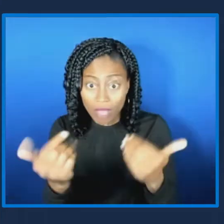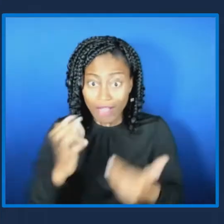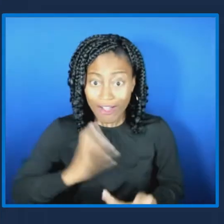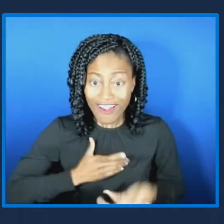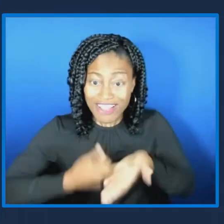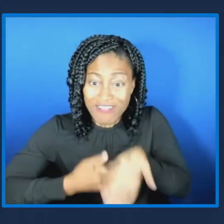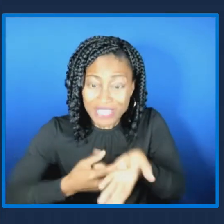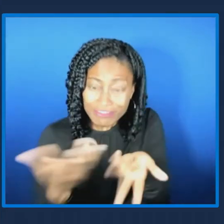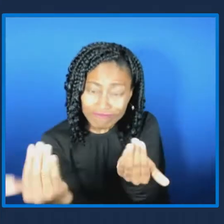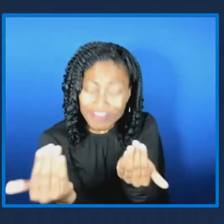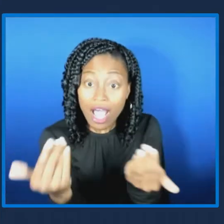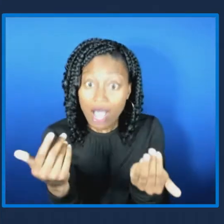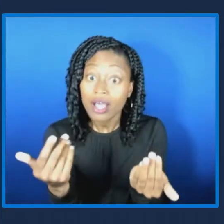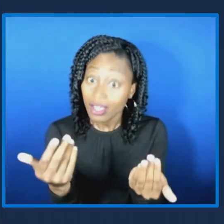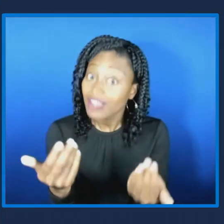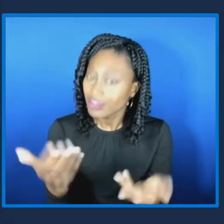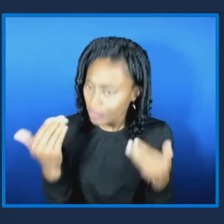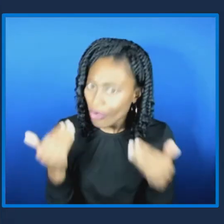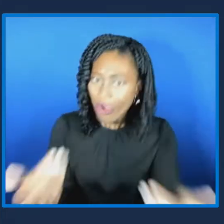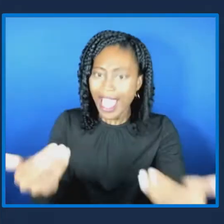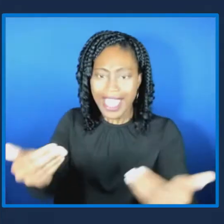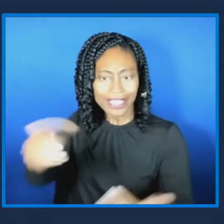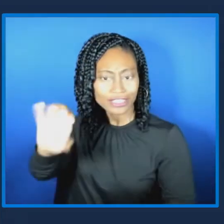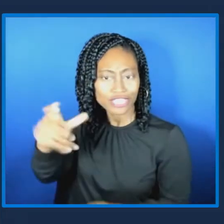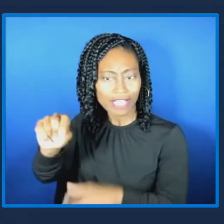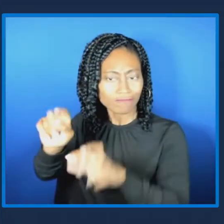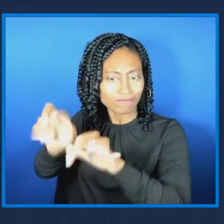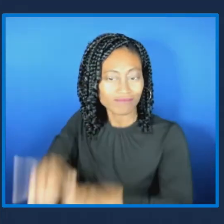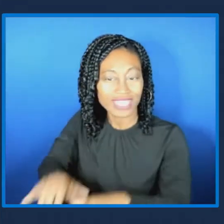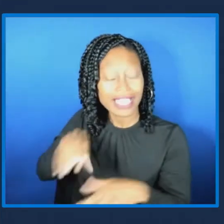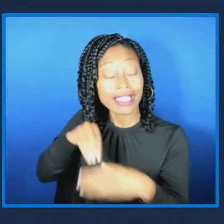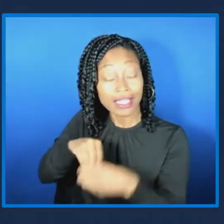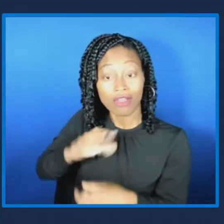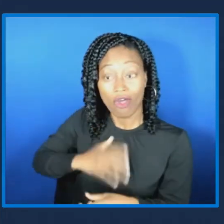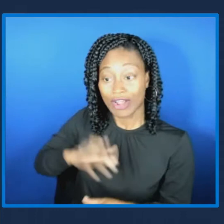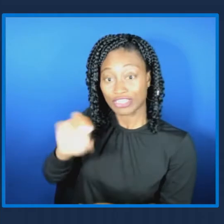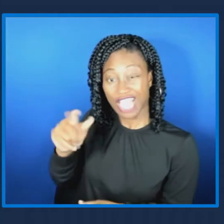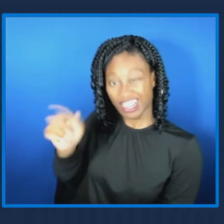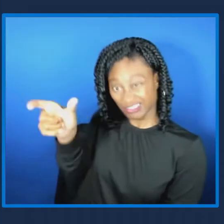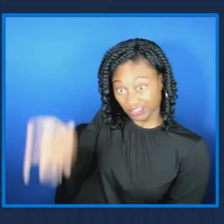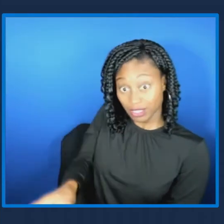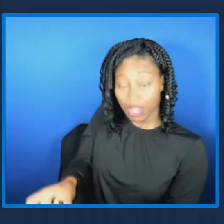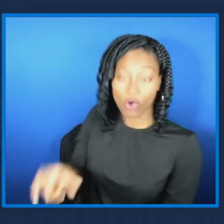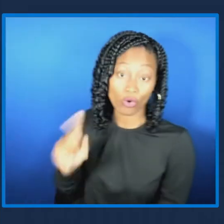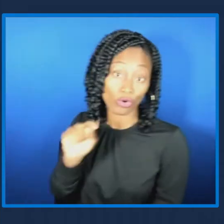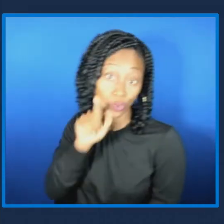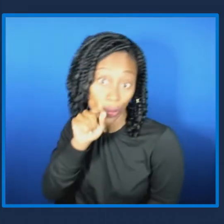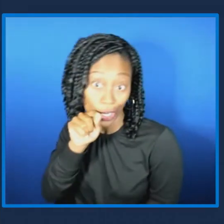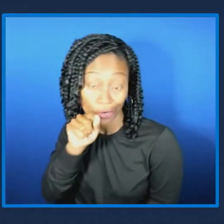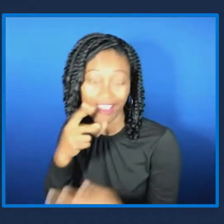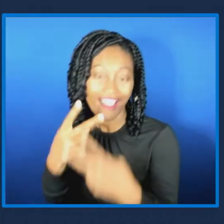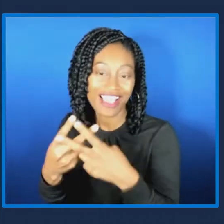So feel free to chime in within the platform chat, head over to Twitter #AbilitySummit.